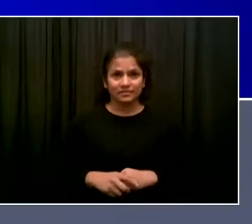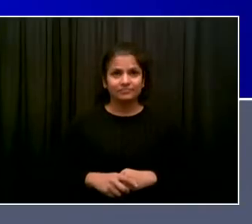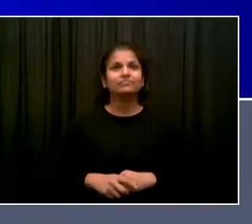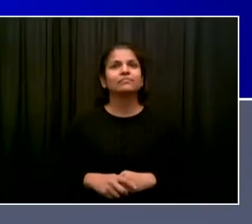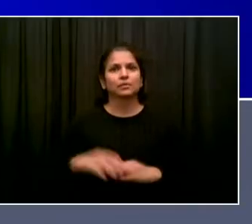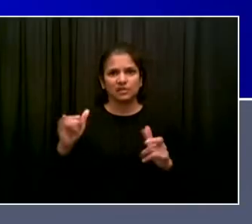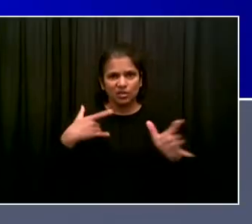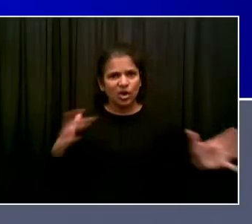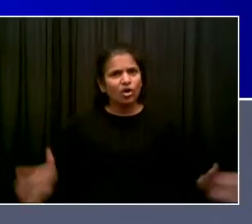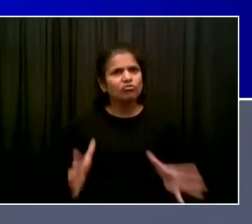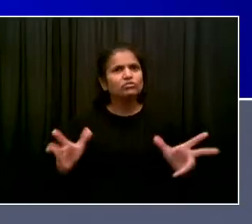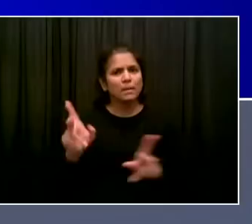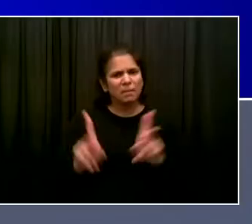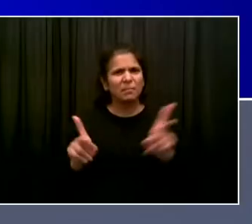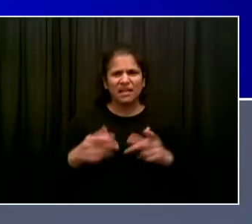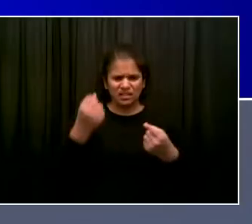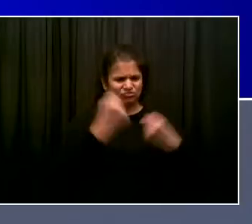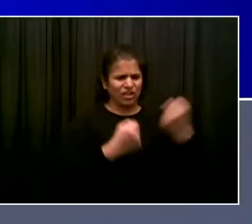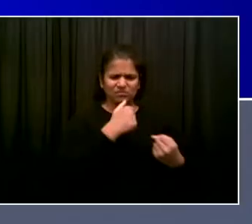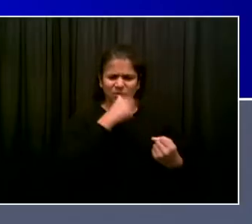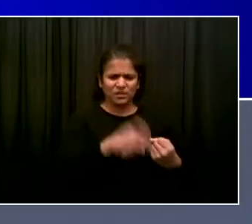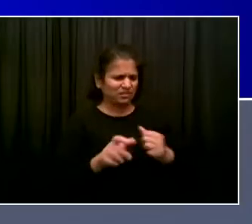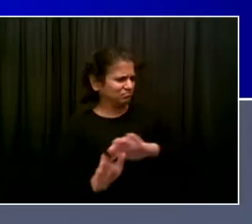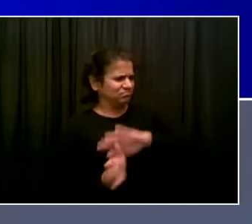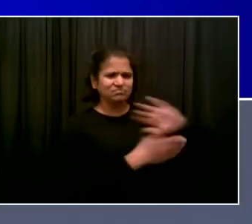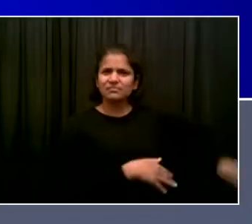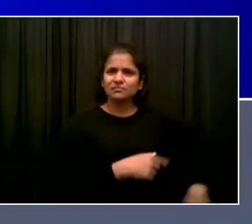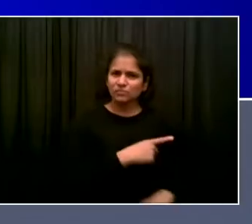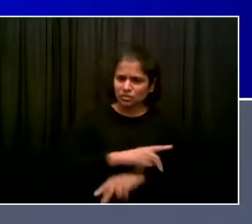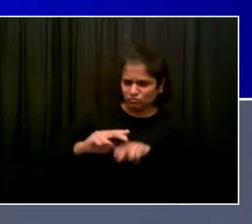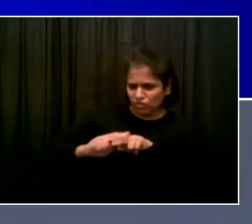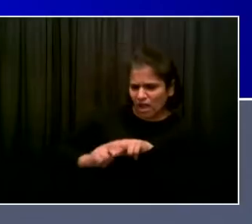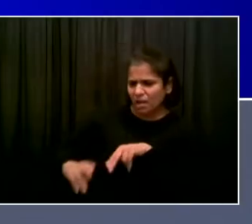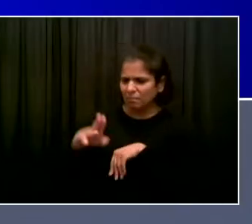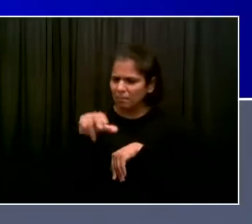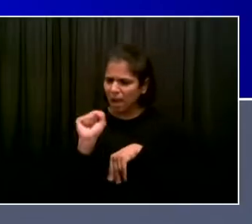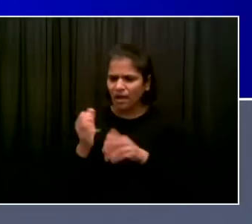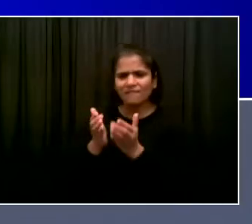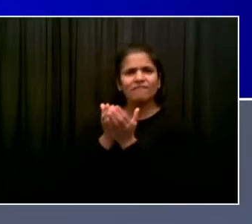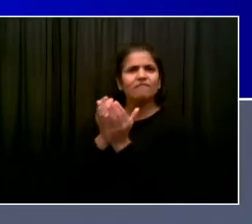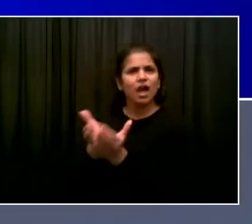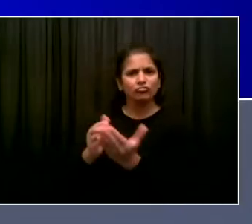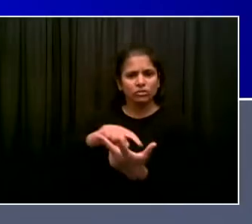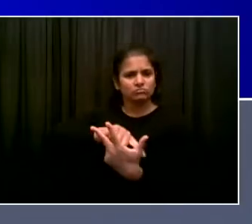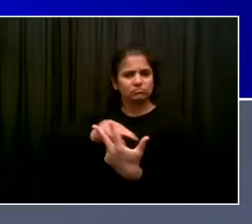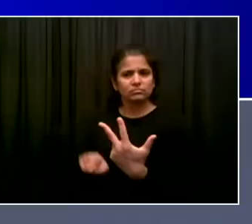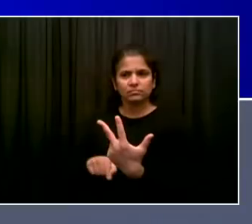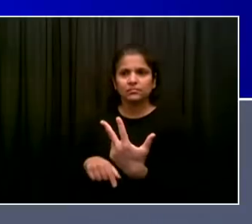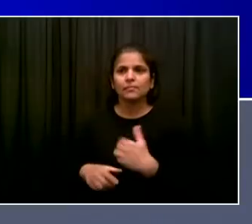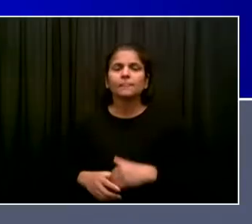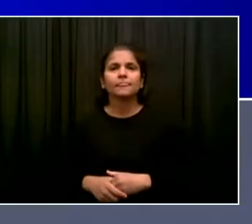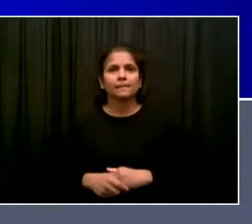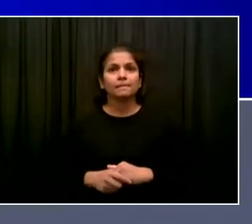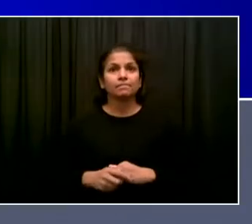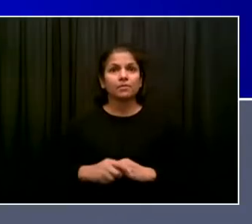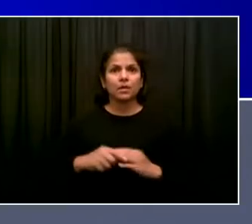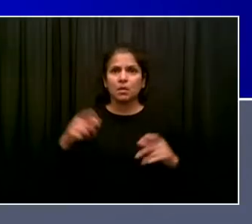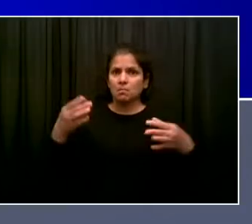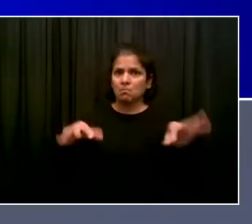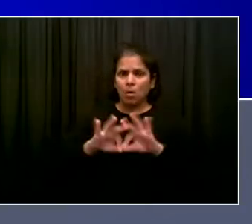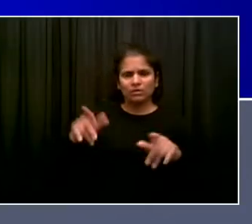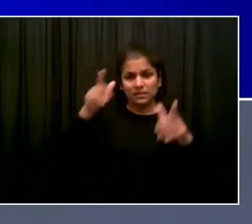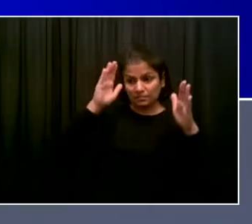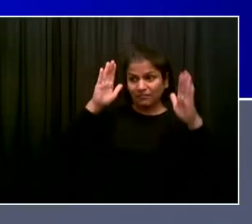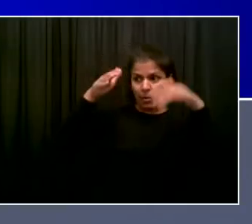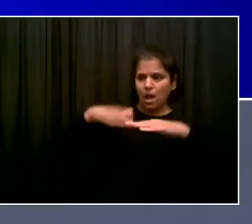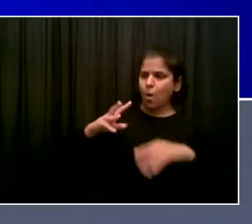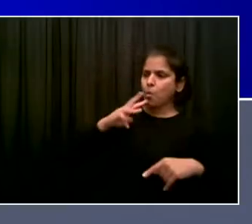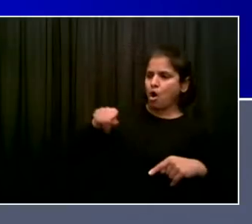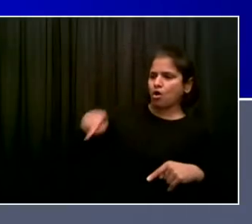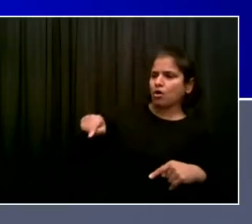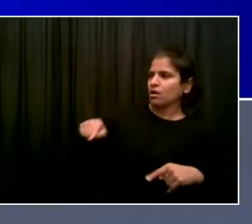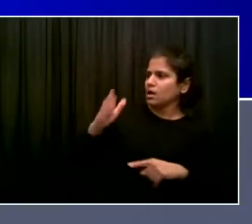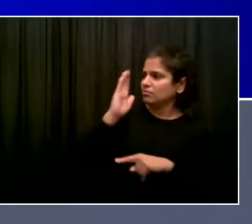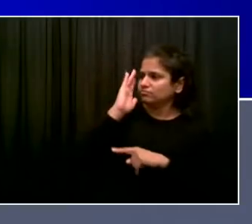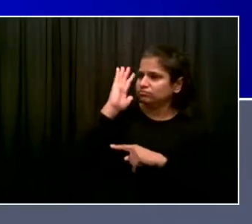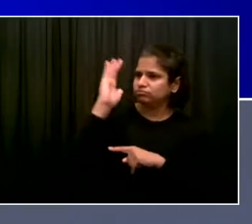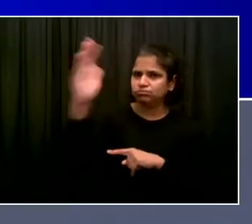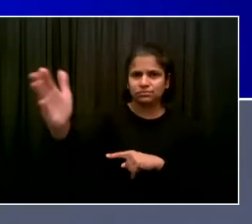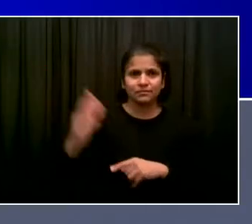ONE UNIFIED FARE.